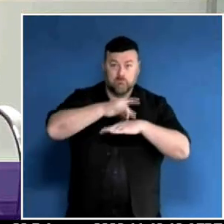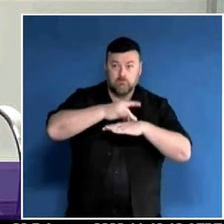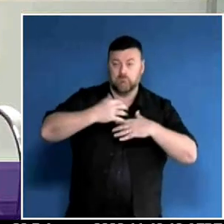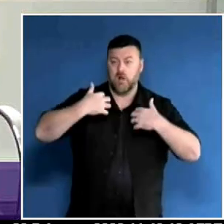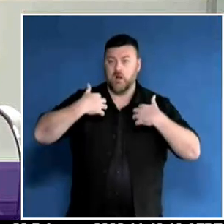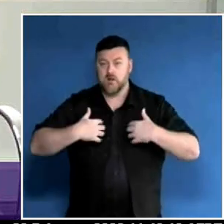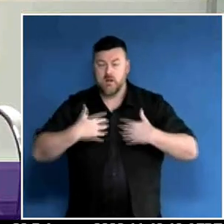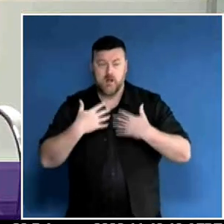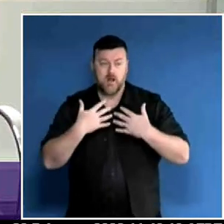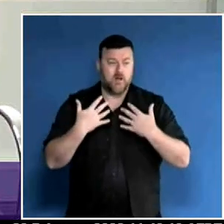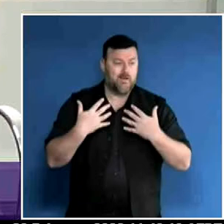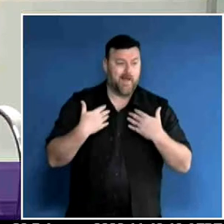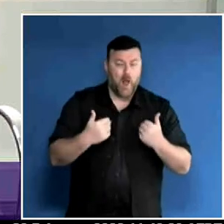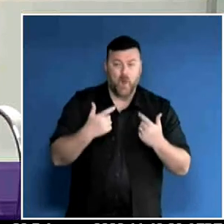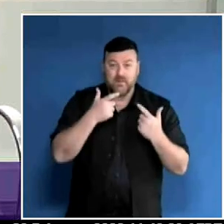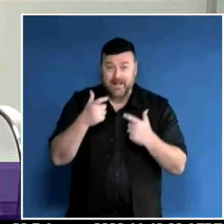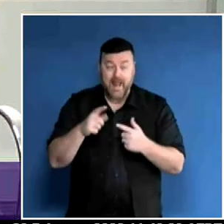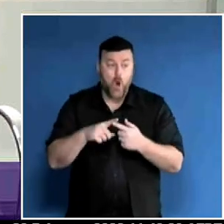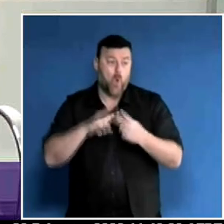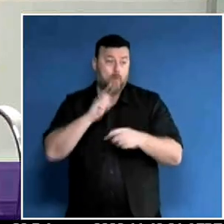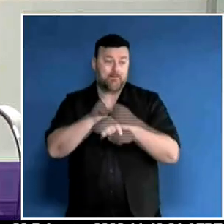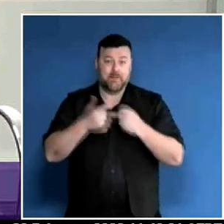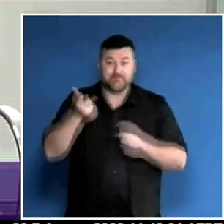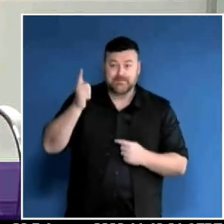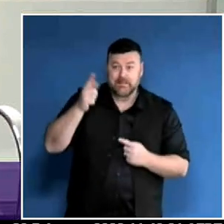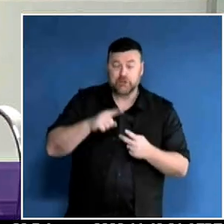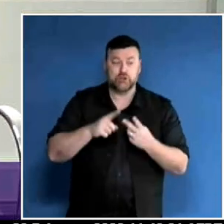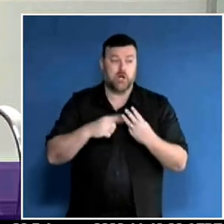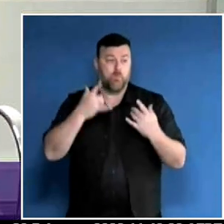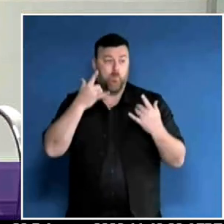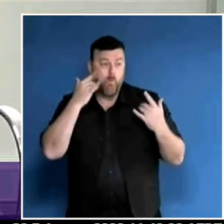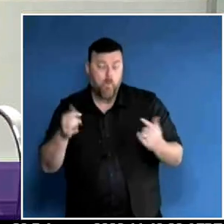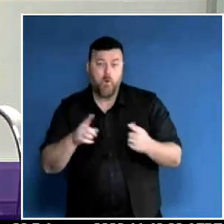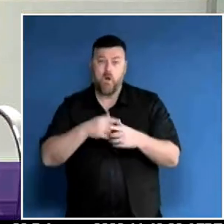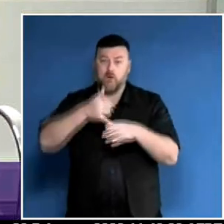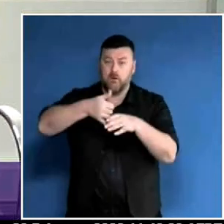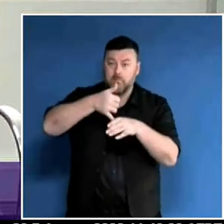Lawyers. Medical - all sorts of medical professions. Some of them are already in medical schools.